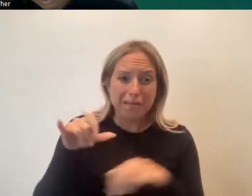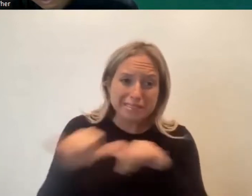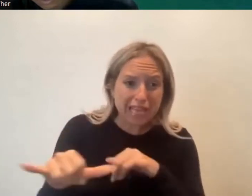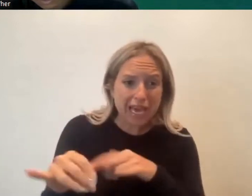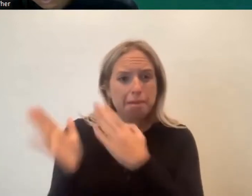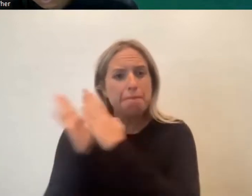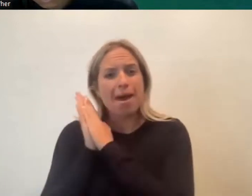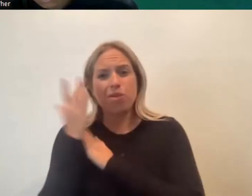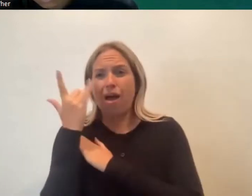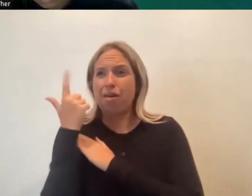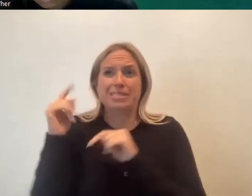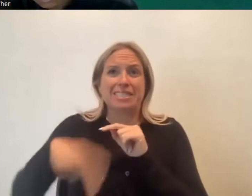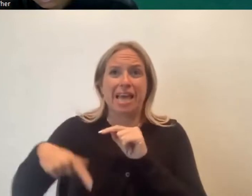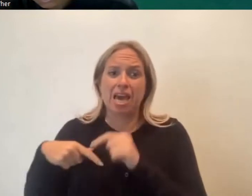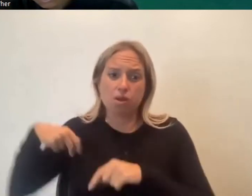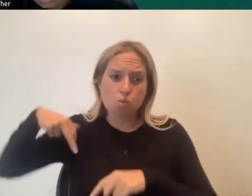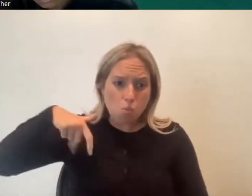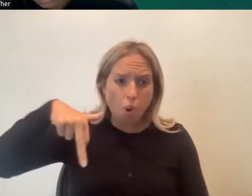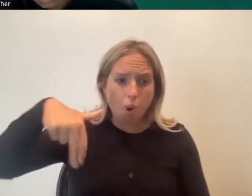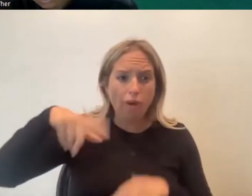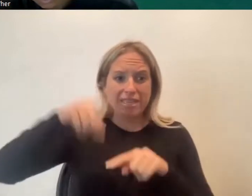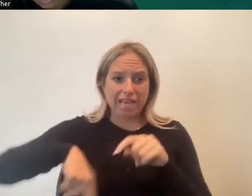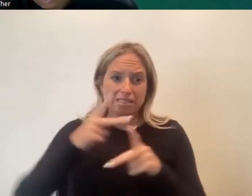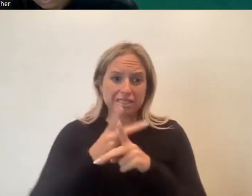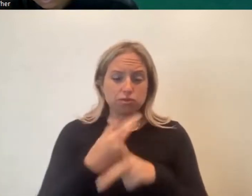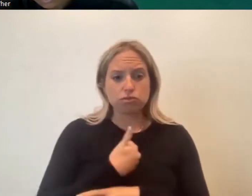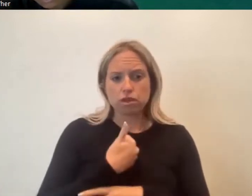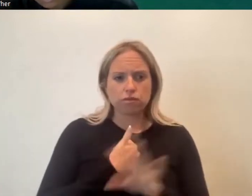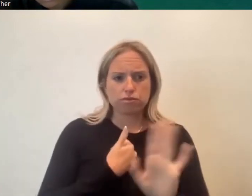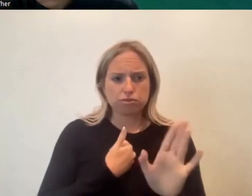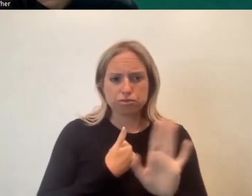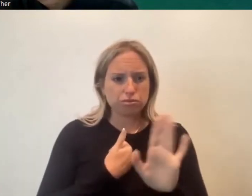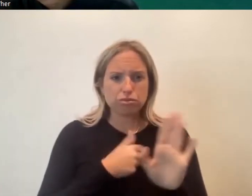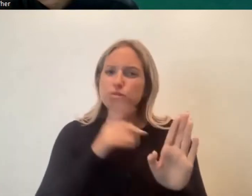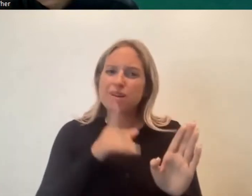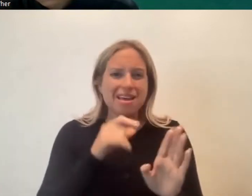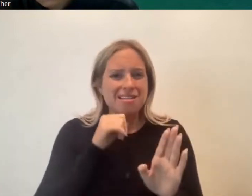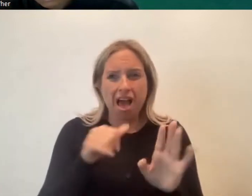unable to care from for themselves. That's not really what the standard is.